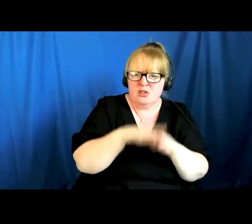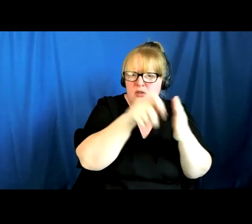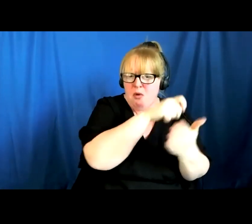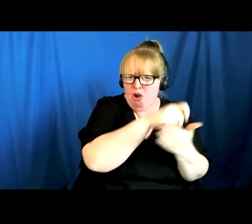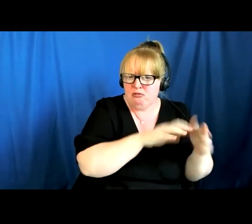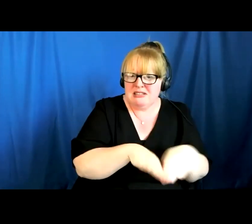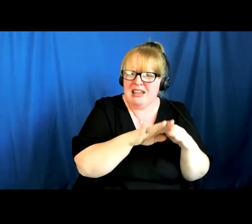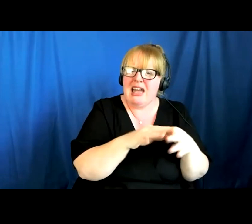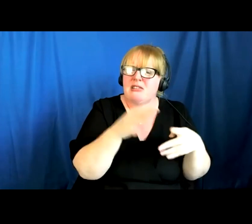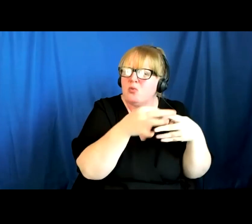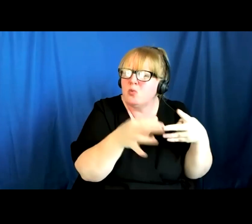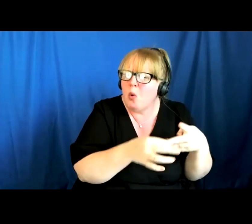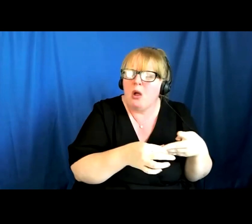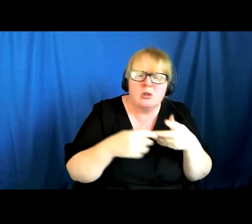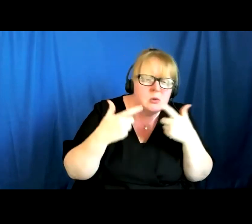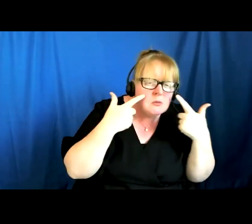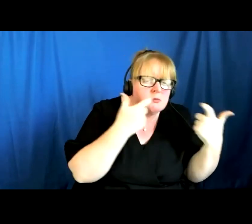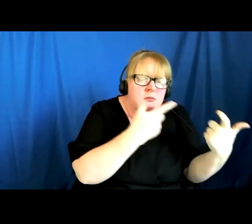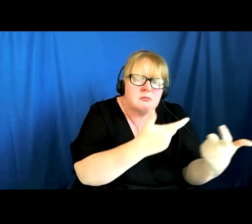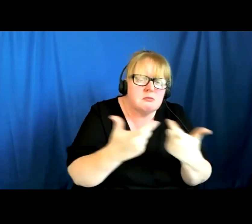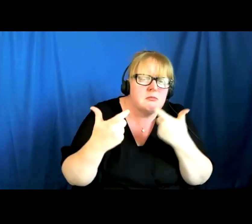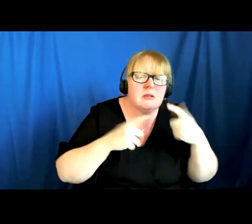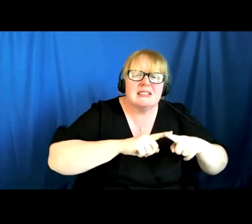explore different power dynamics and enact them.